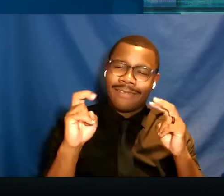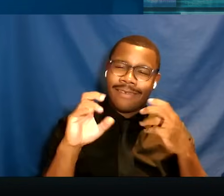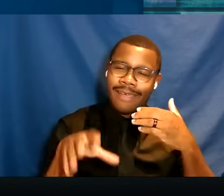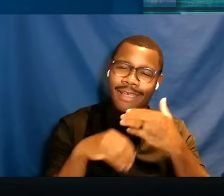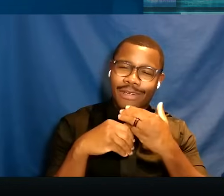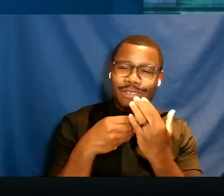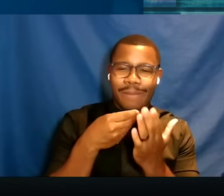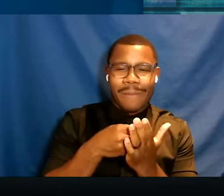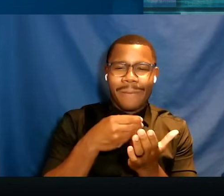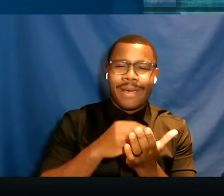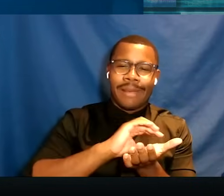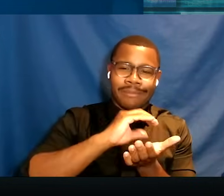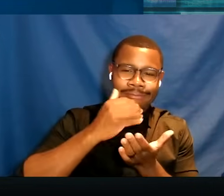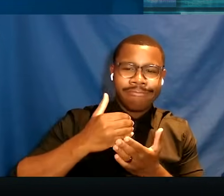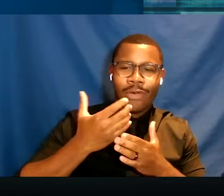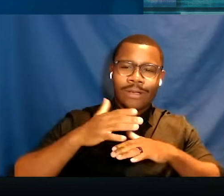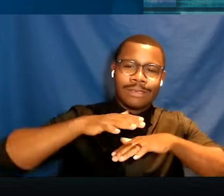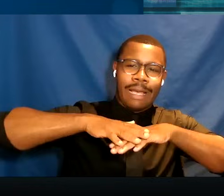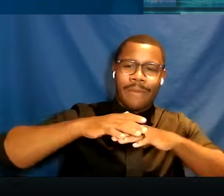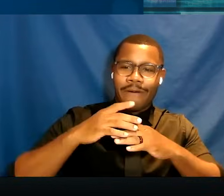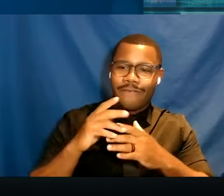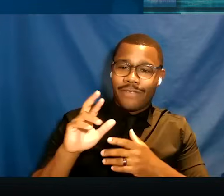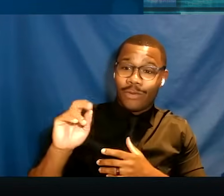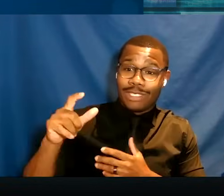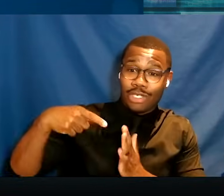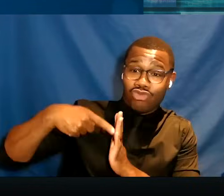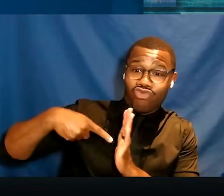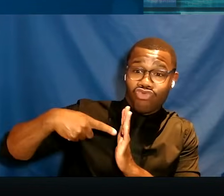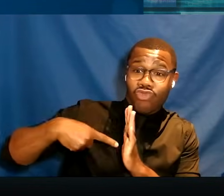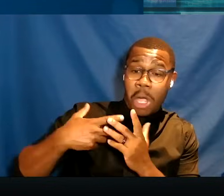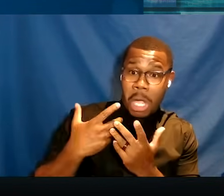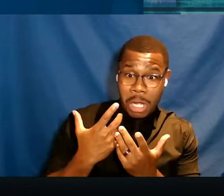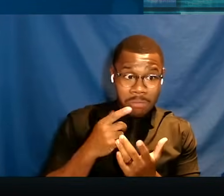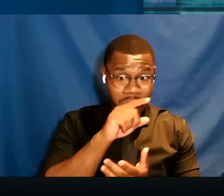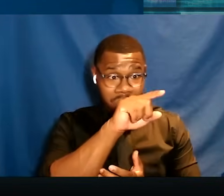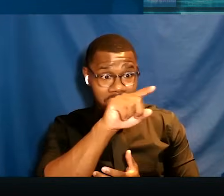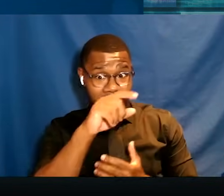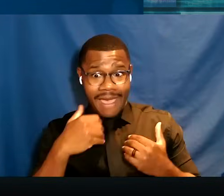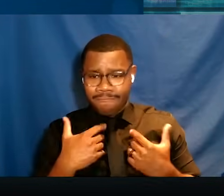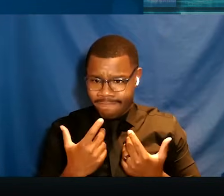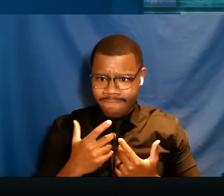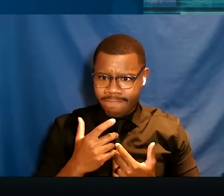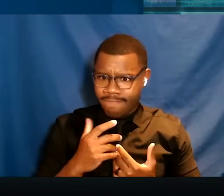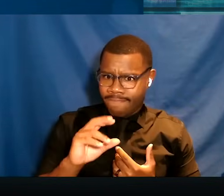on top of the residual that is associated with it, that is collectively bargained. So we did something really new and unique